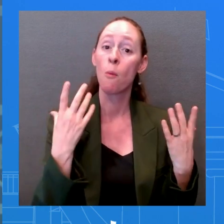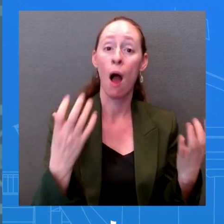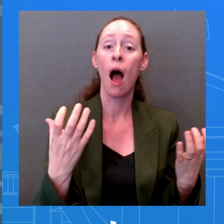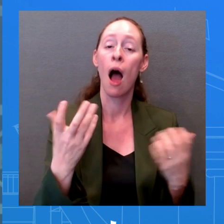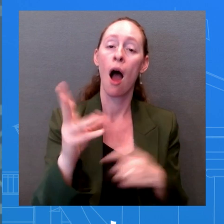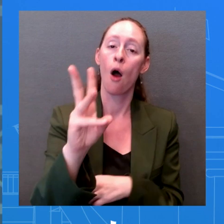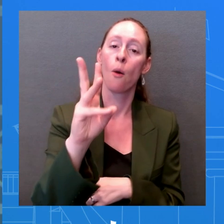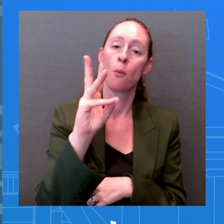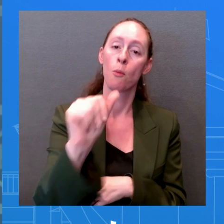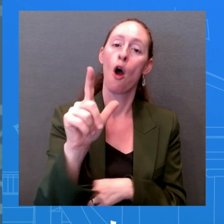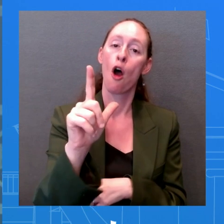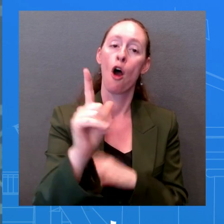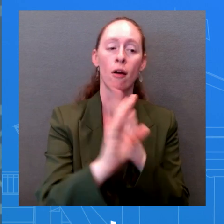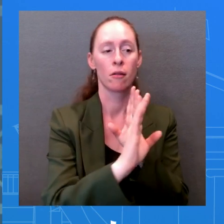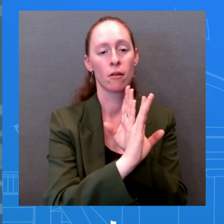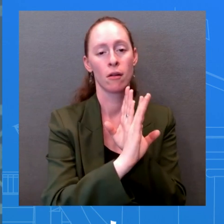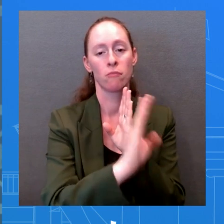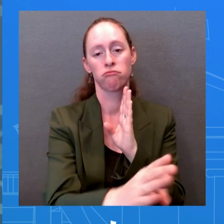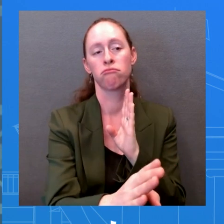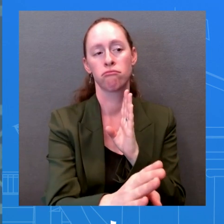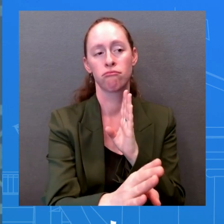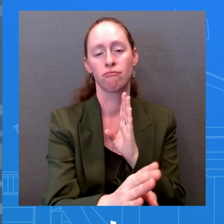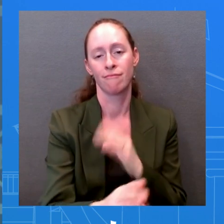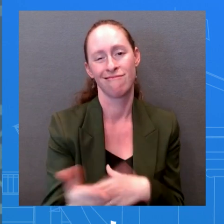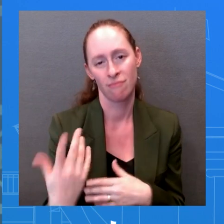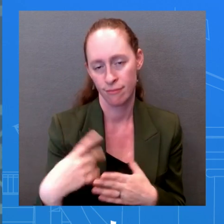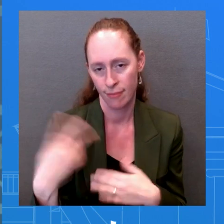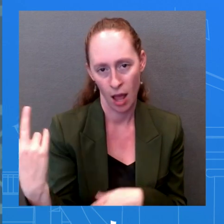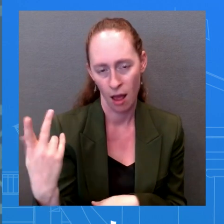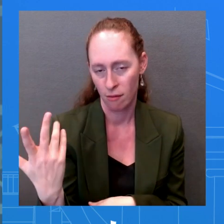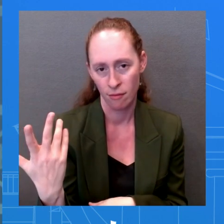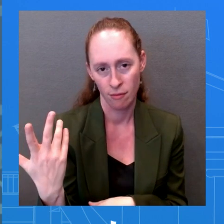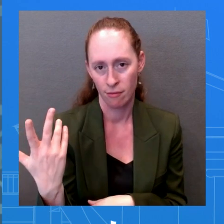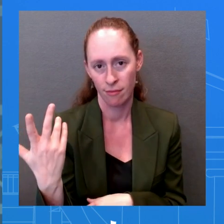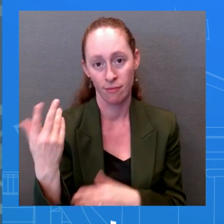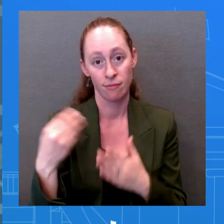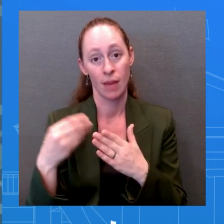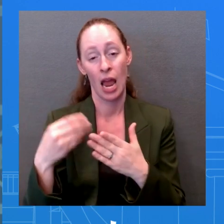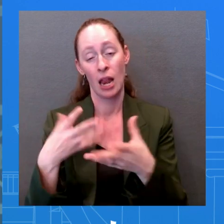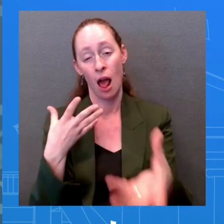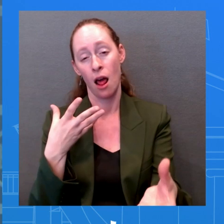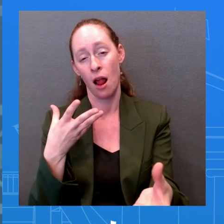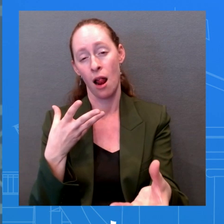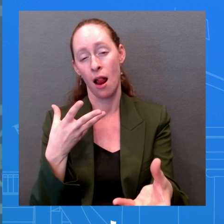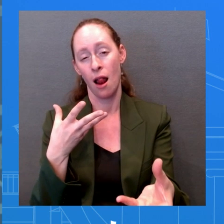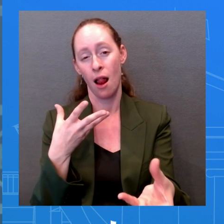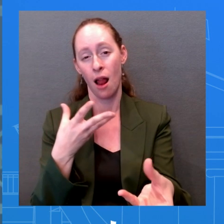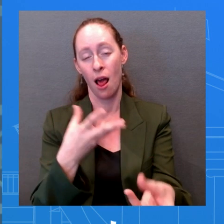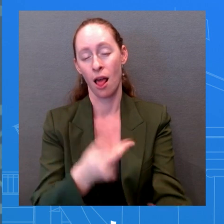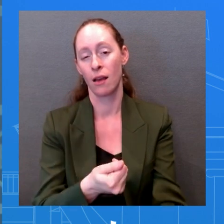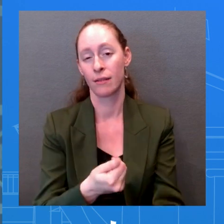And -- and that's what we saw from the last administration. The Press: Ms. Jean-Pierre: But just recently, CBP reported